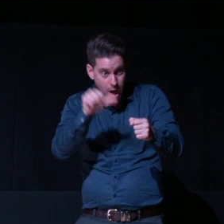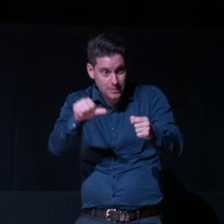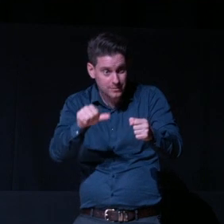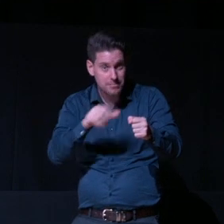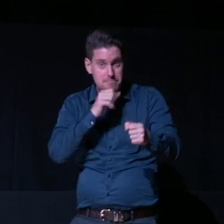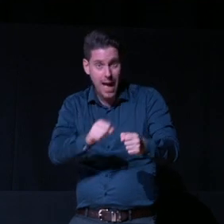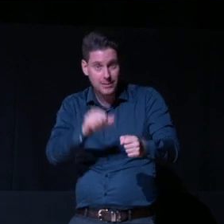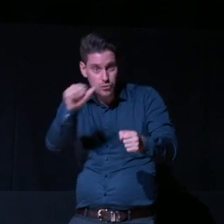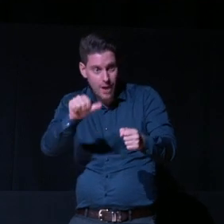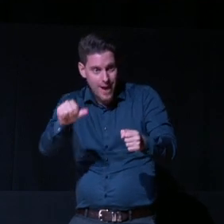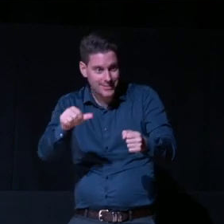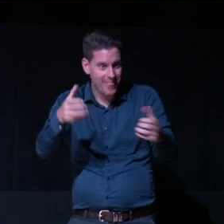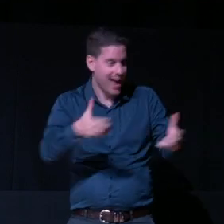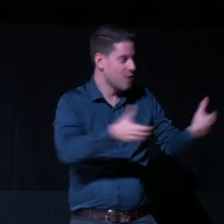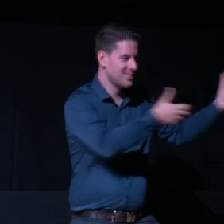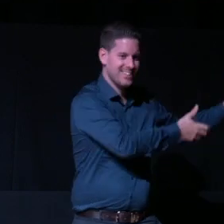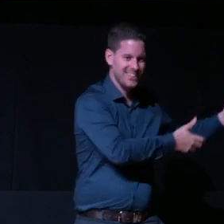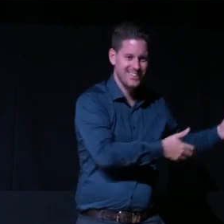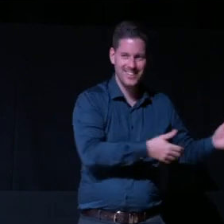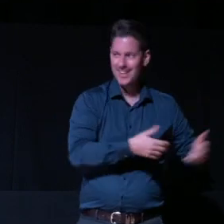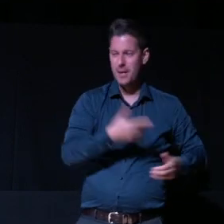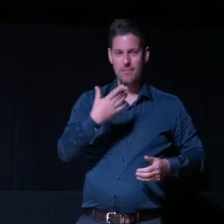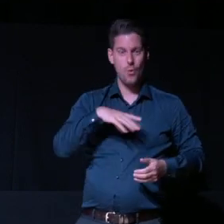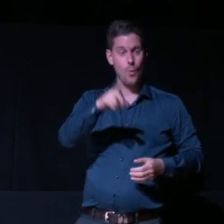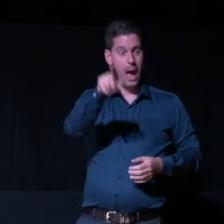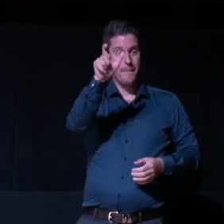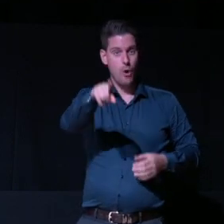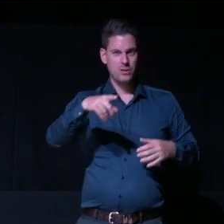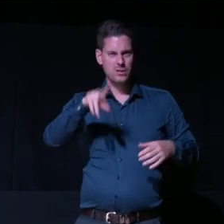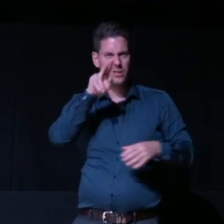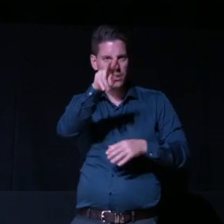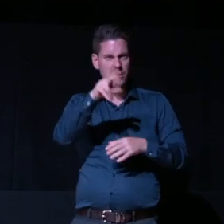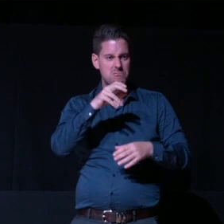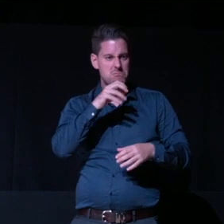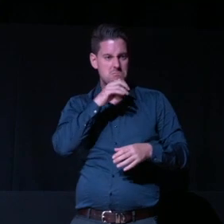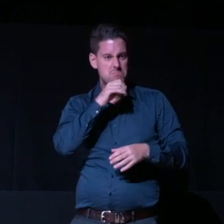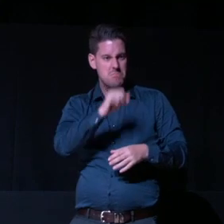me off stage because someone had gone out and gone like this bloke's not doing it. This bloke's not doing well.